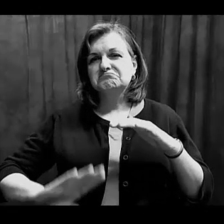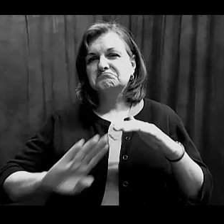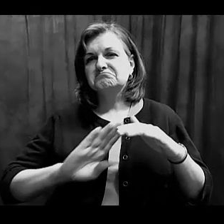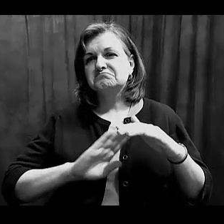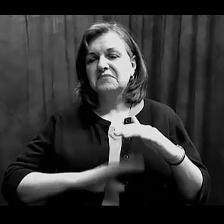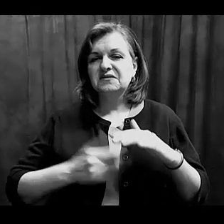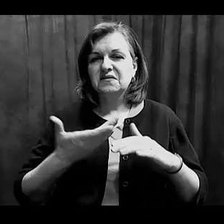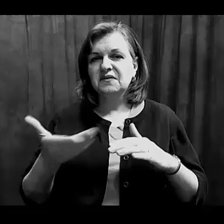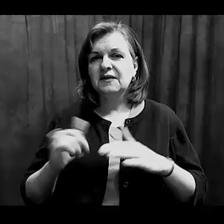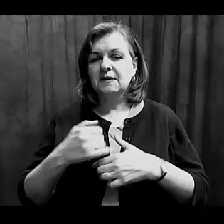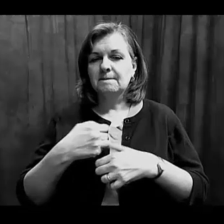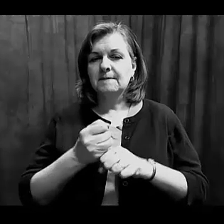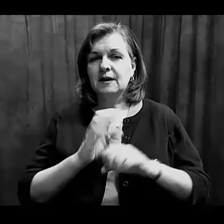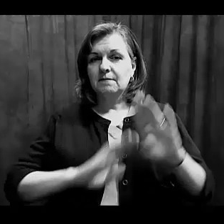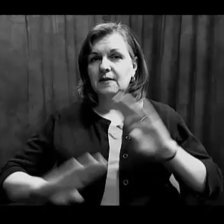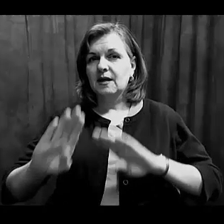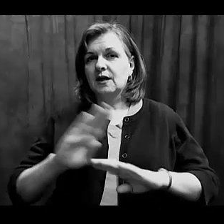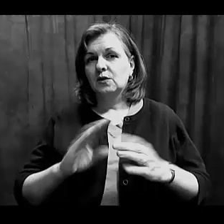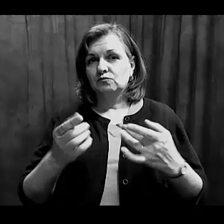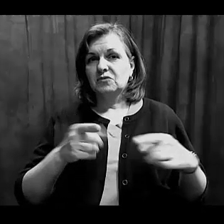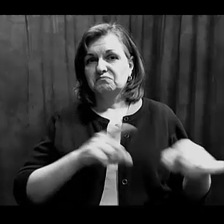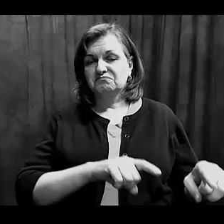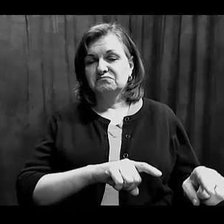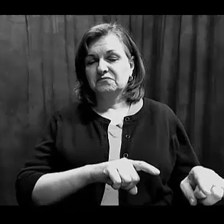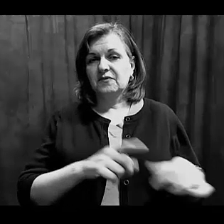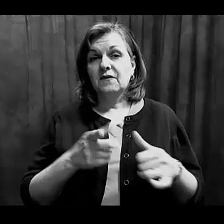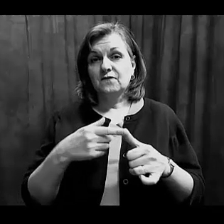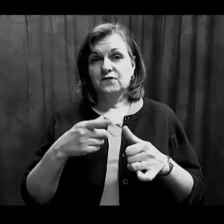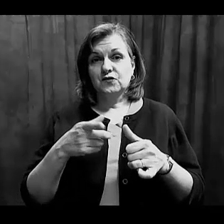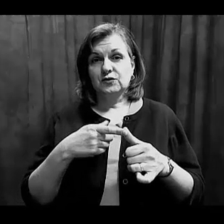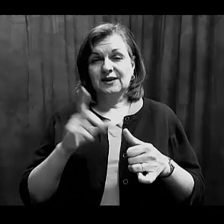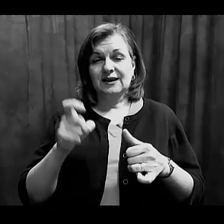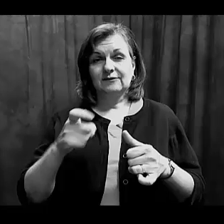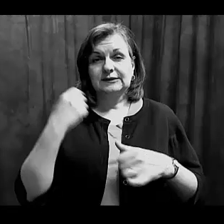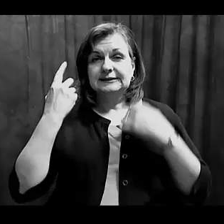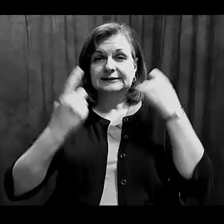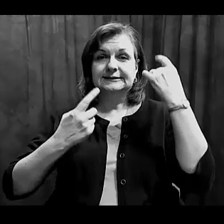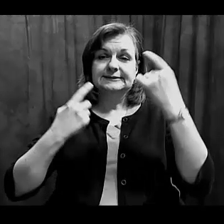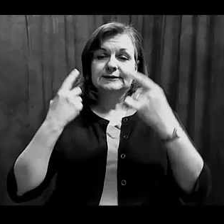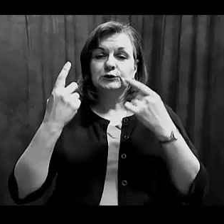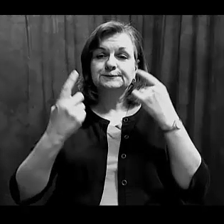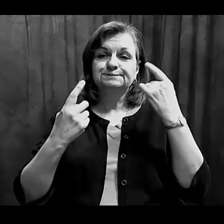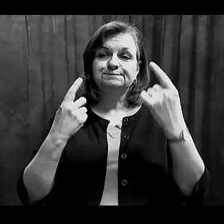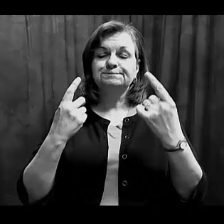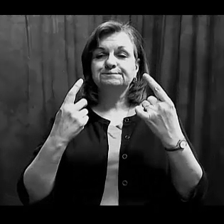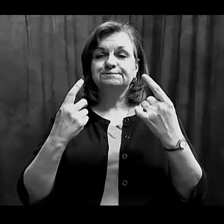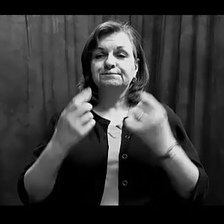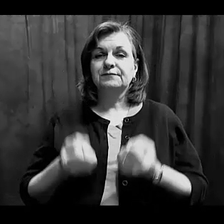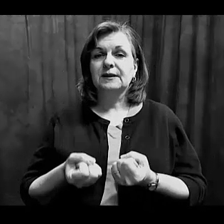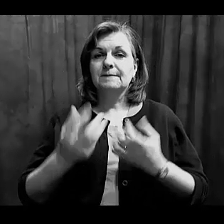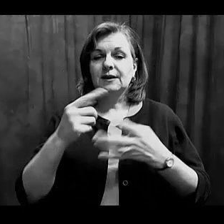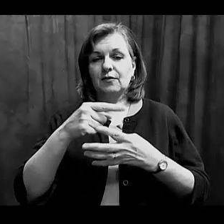principles and mechanisms that make biology function and first and foremost we have to consider